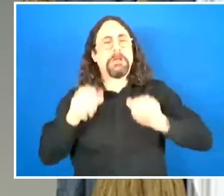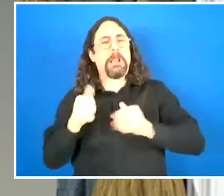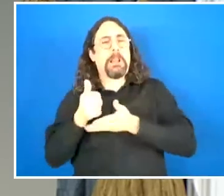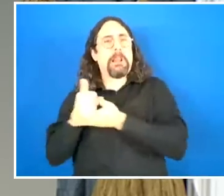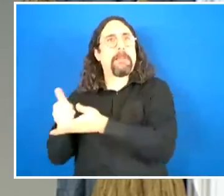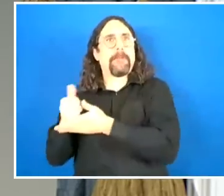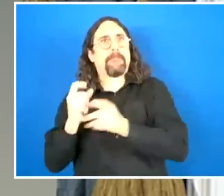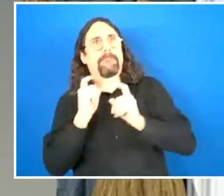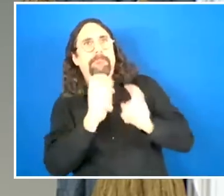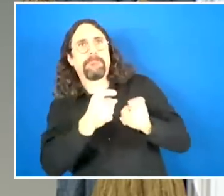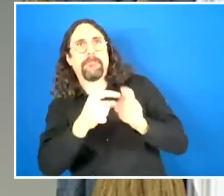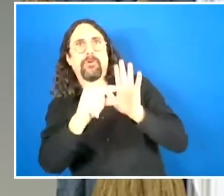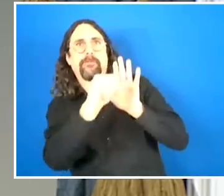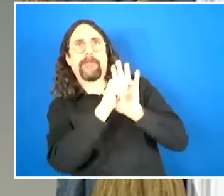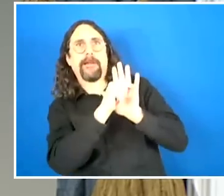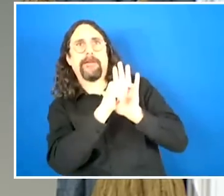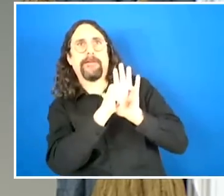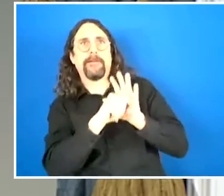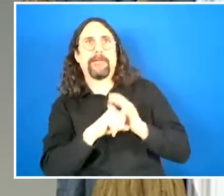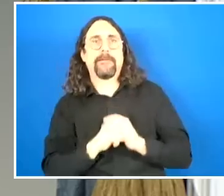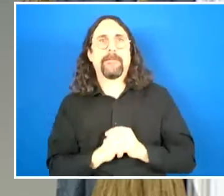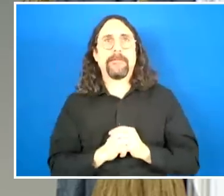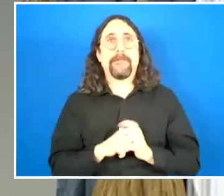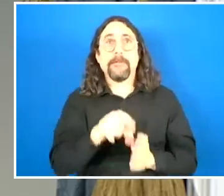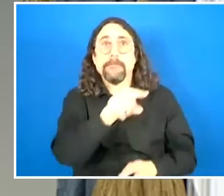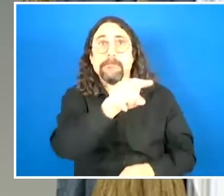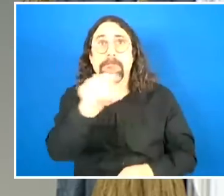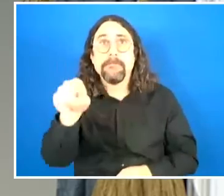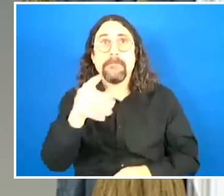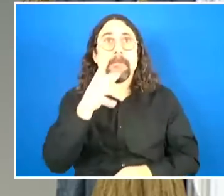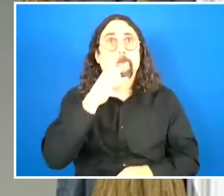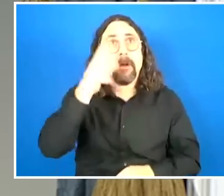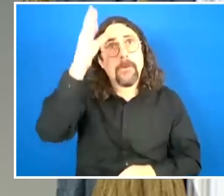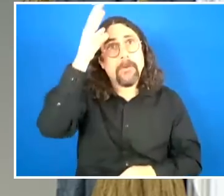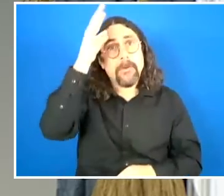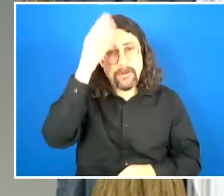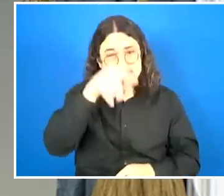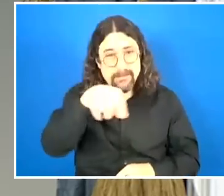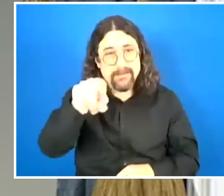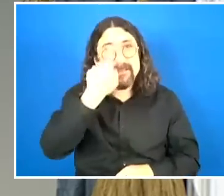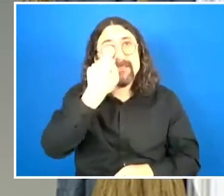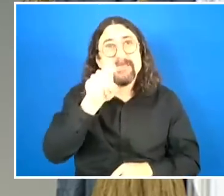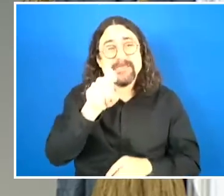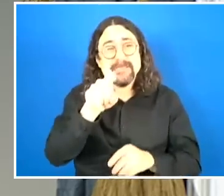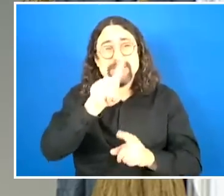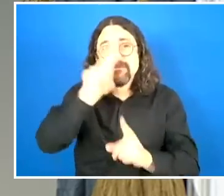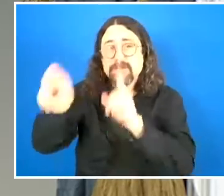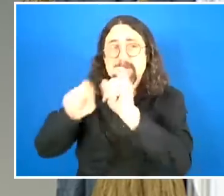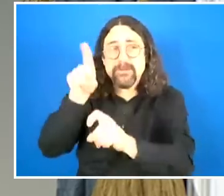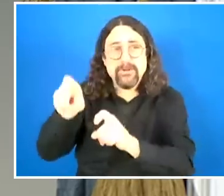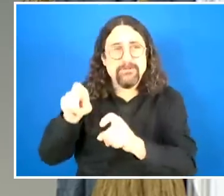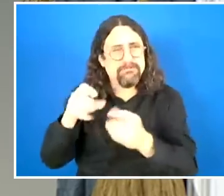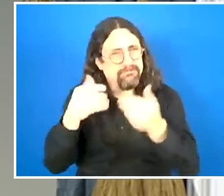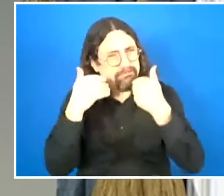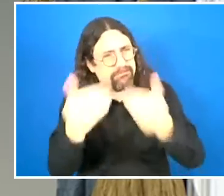PARENT OR GUARDIAN REQUESTIG,N OND'T HESITATE ASK. WE'RE HERE TO WALK YOU THROUGH THIS AND 'WERE HERE TO SUPPORT YOU EVERY STEP OF